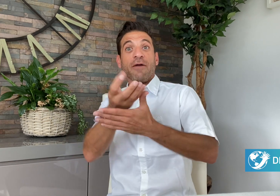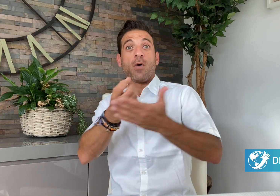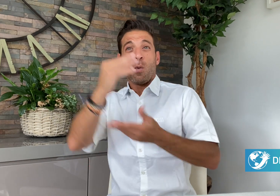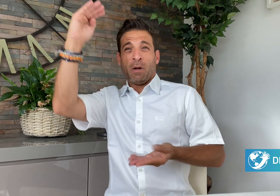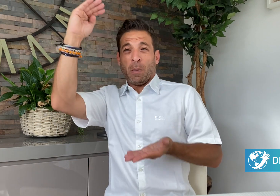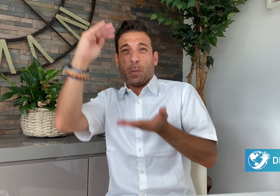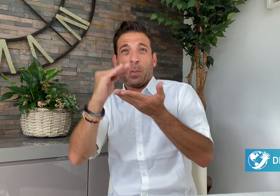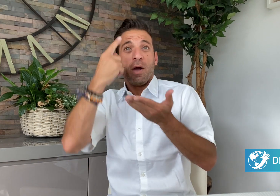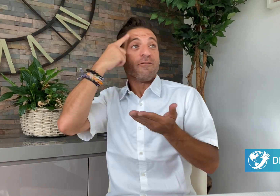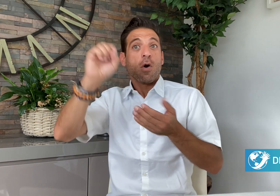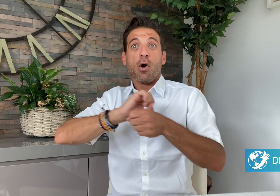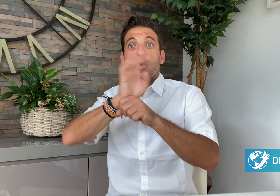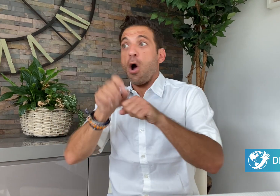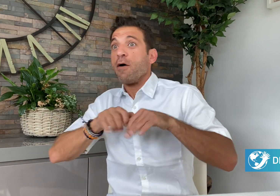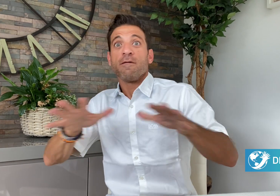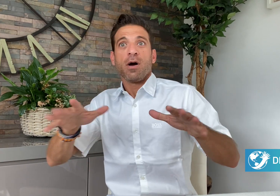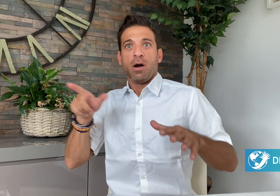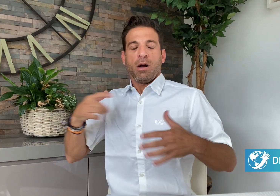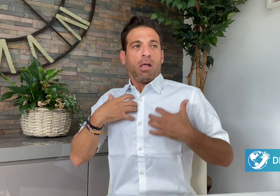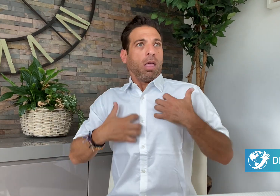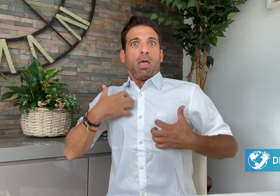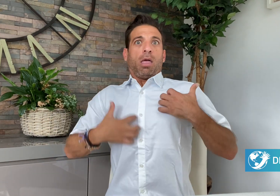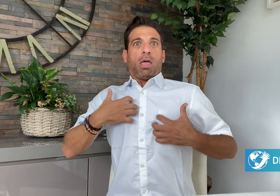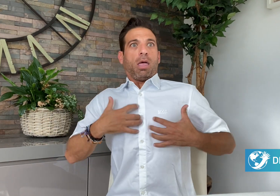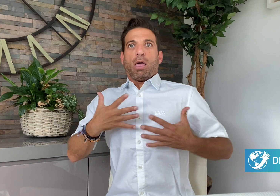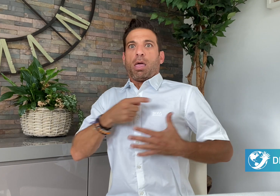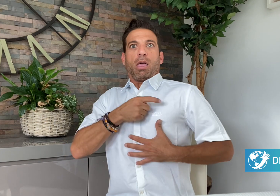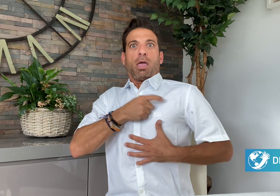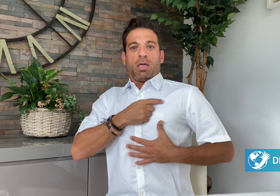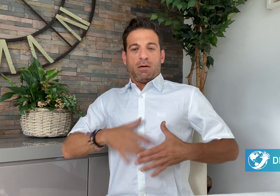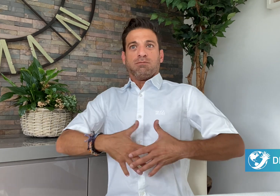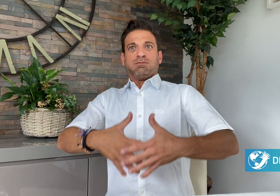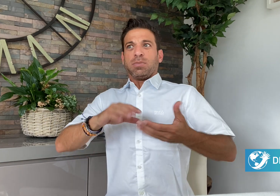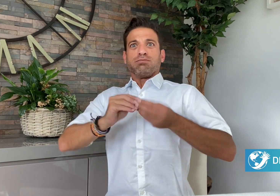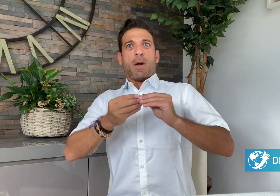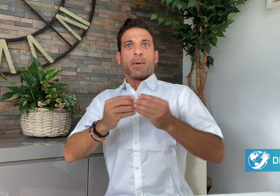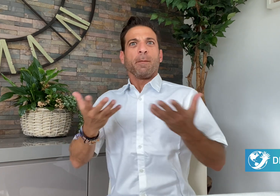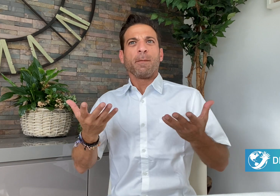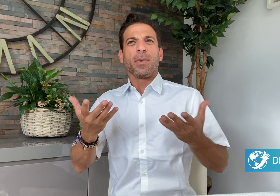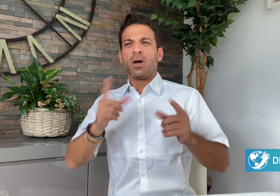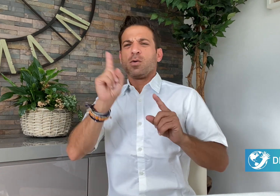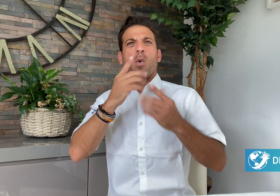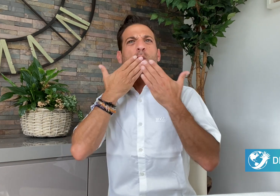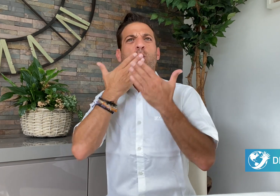and well-being. A government representative said the case